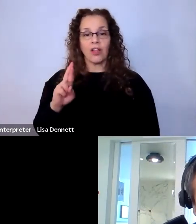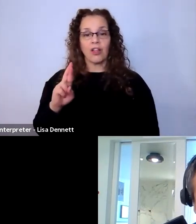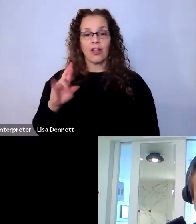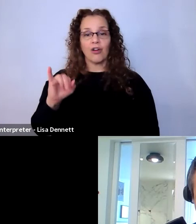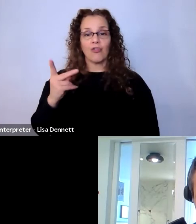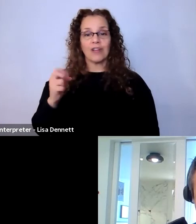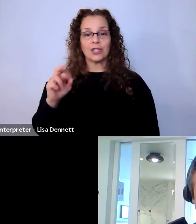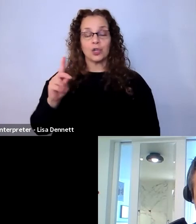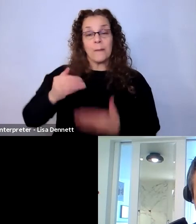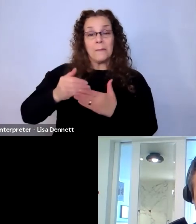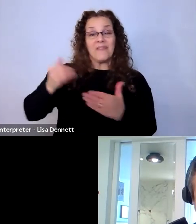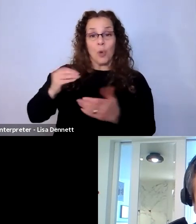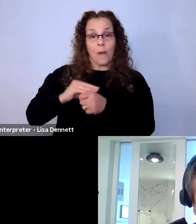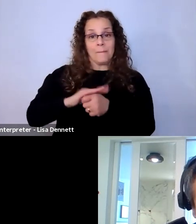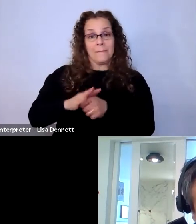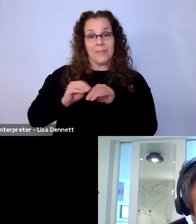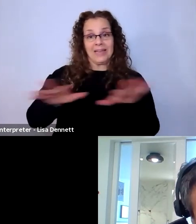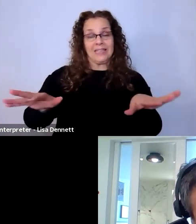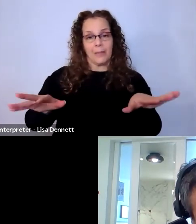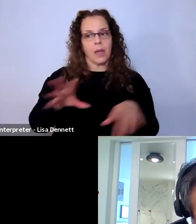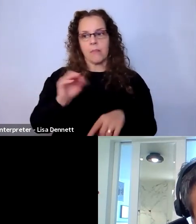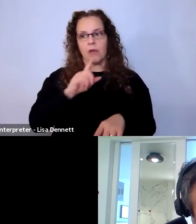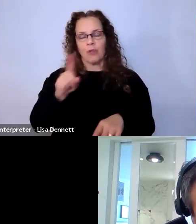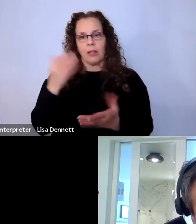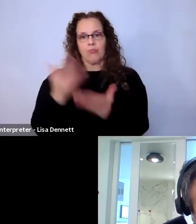And the pandemic has really proven it out, because if you want to give instructions